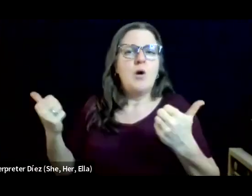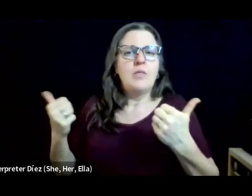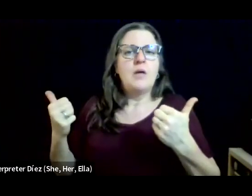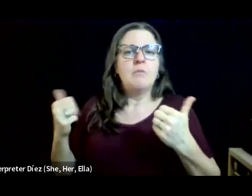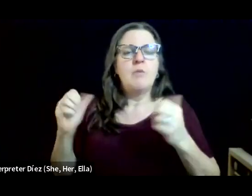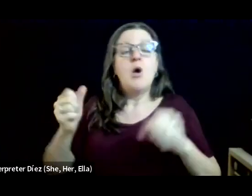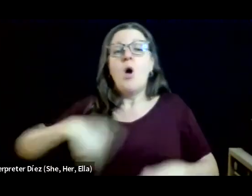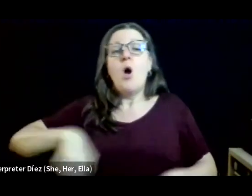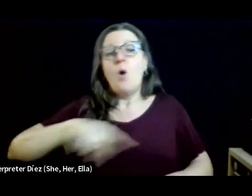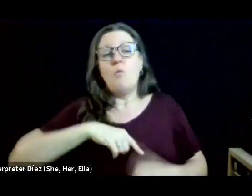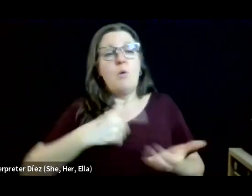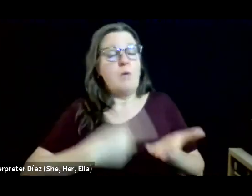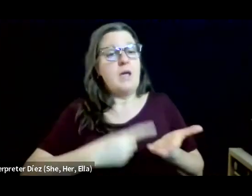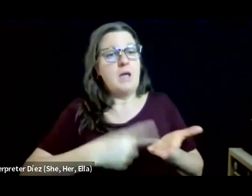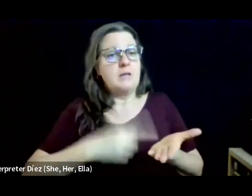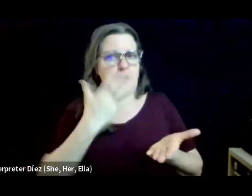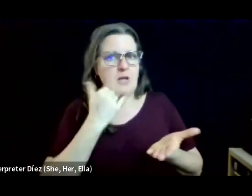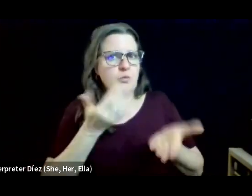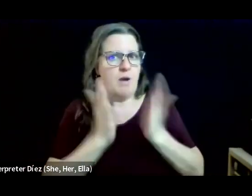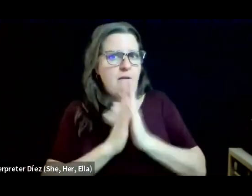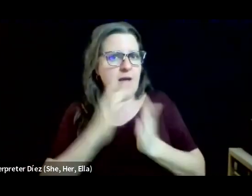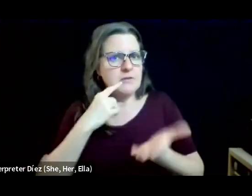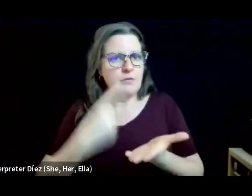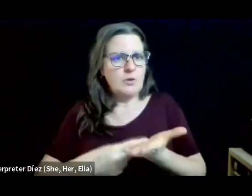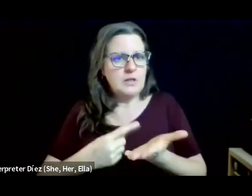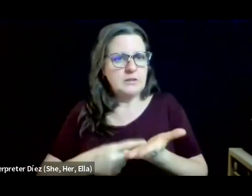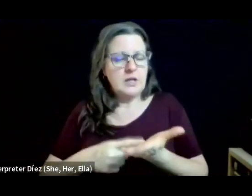I asked for discussion. Okay. Go ahead.